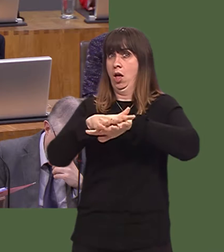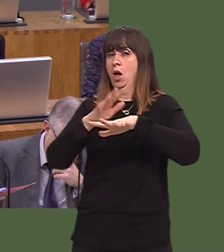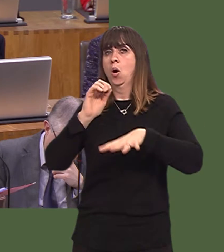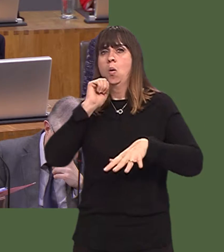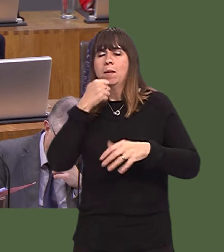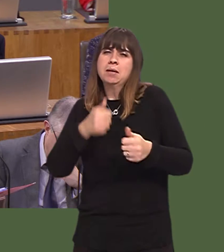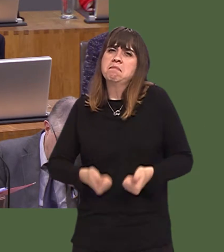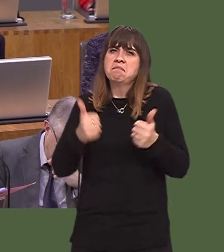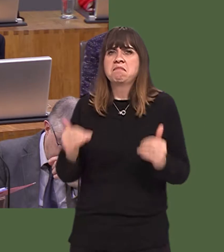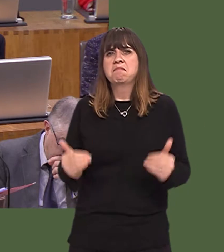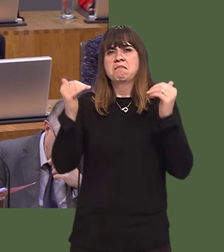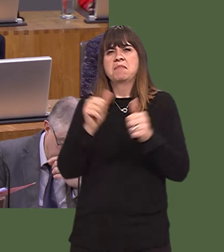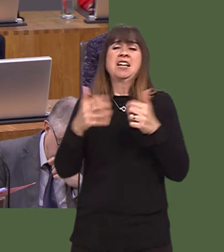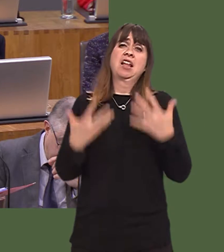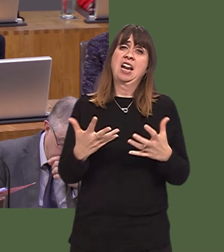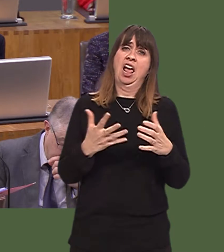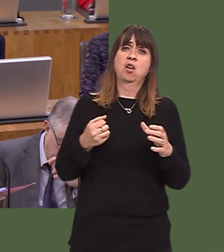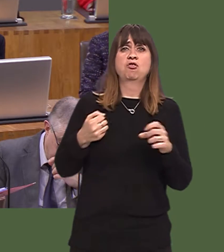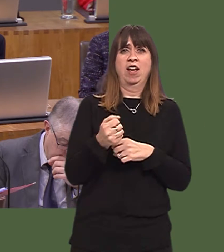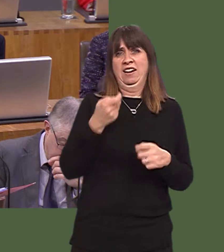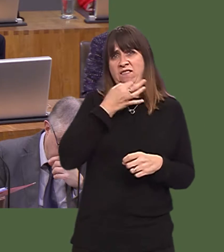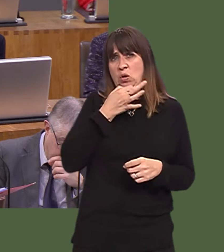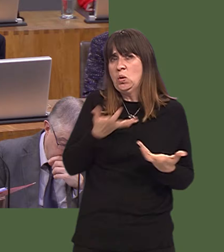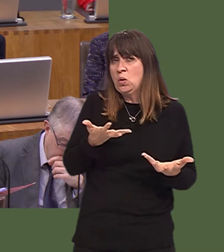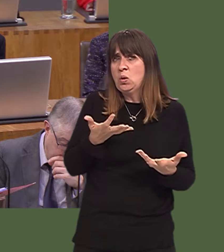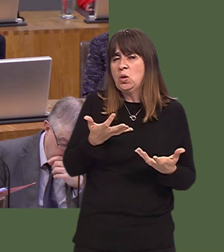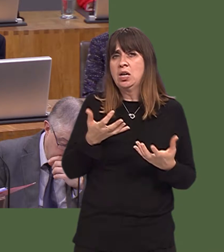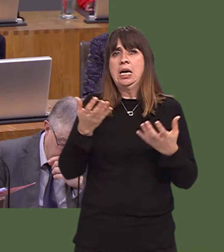with no air conditioning, and that we donít have a situation where the track operators